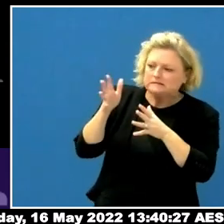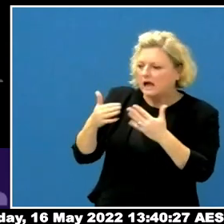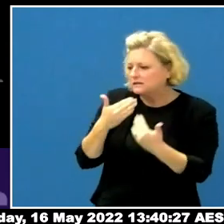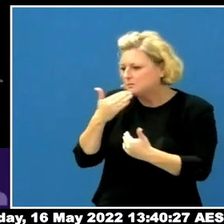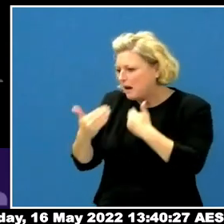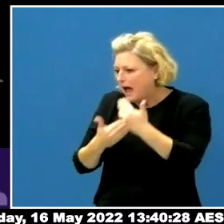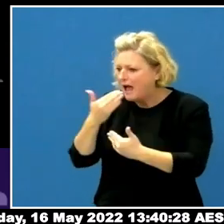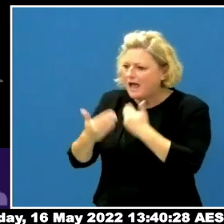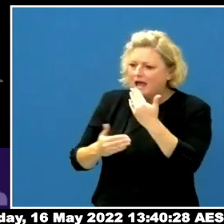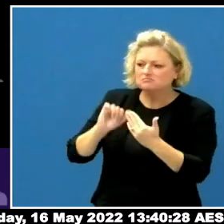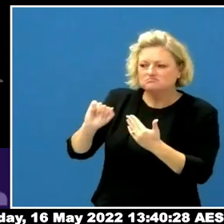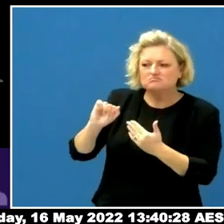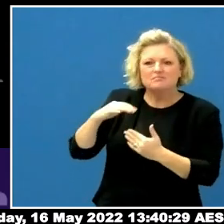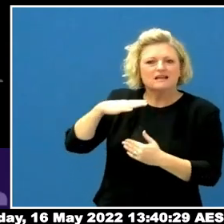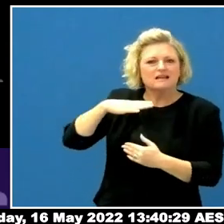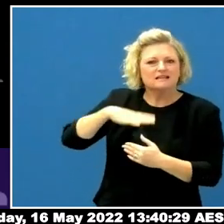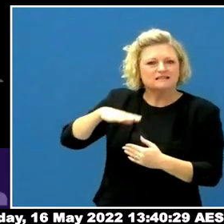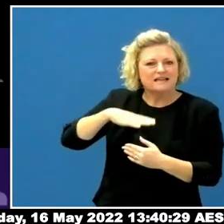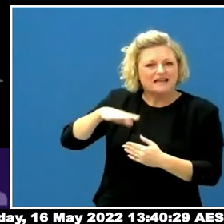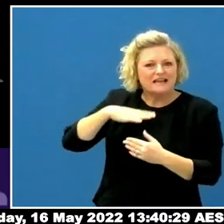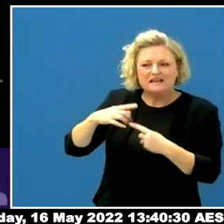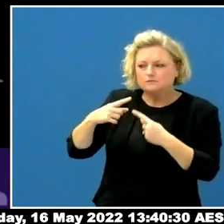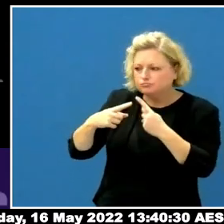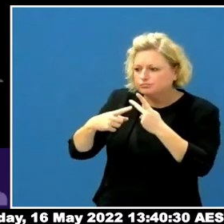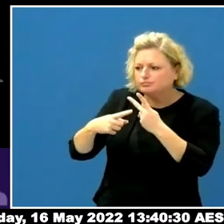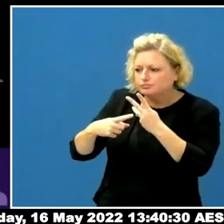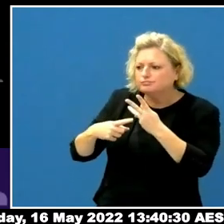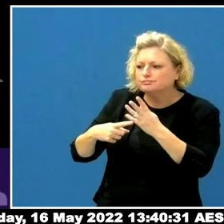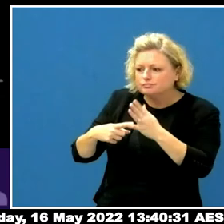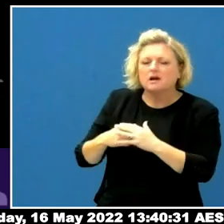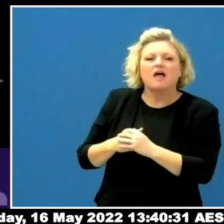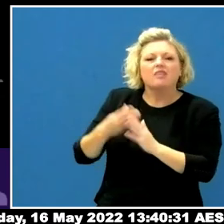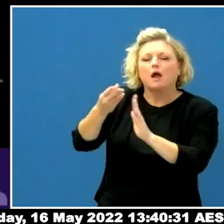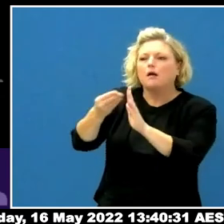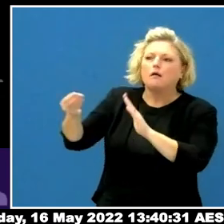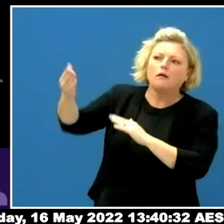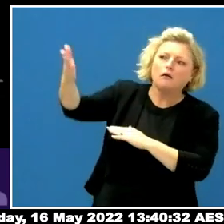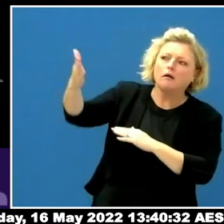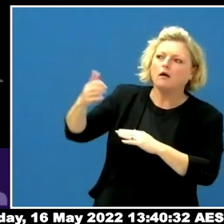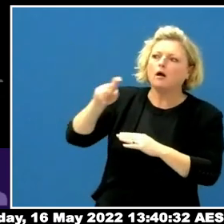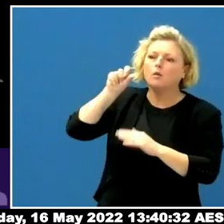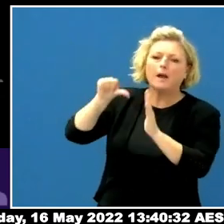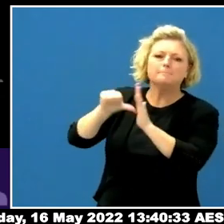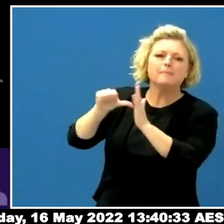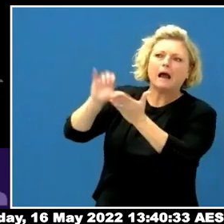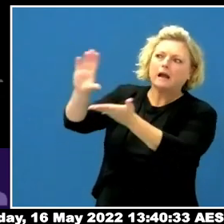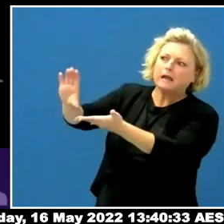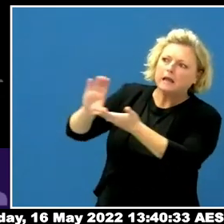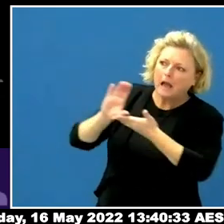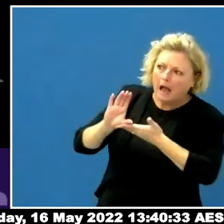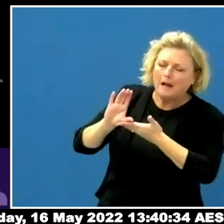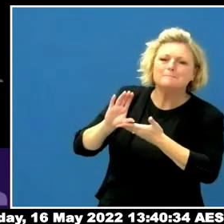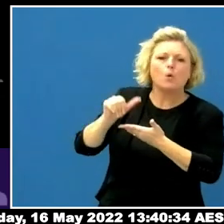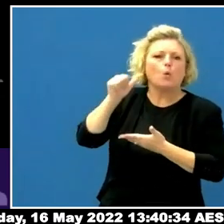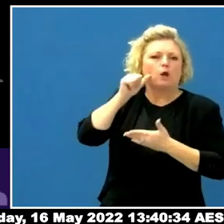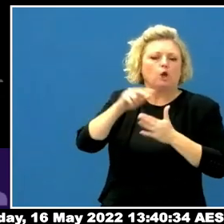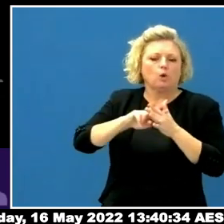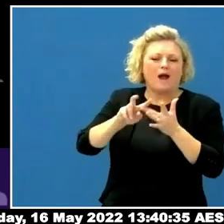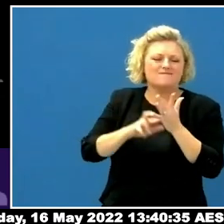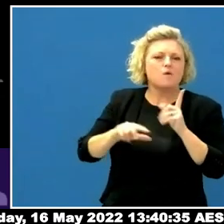through, we would then get a service agreement sent home for us to sign and then send back. MR FOGARTY: When you say LAC, local area coordinator?